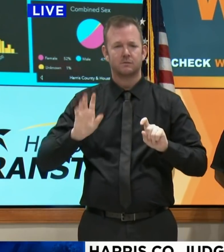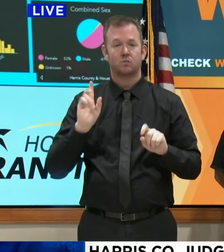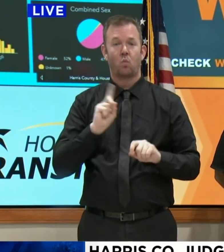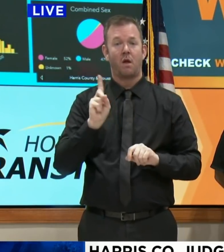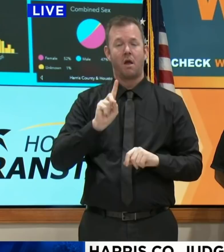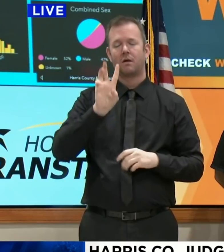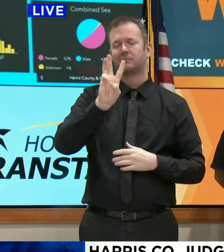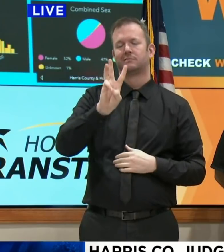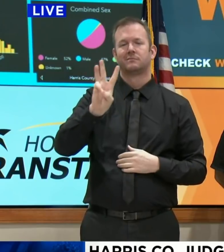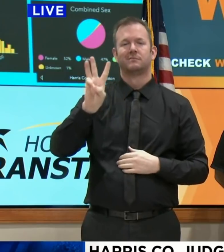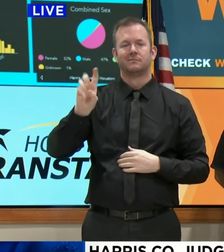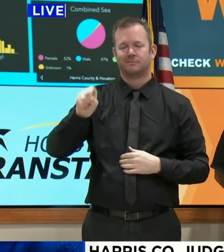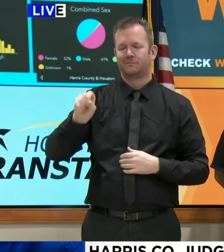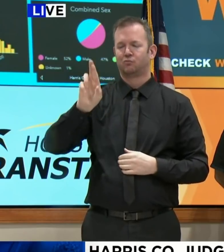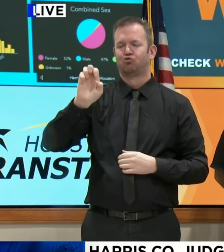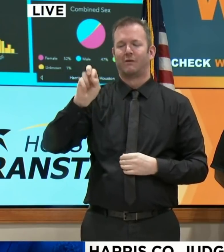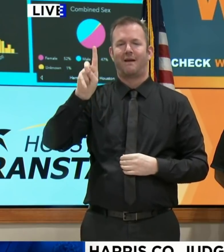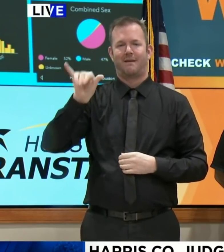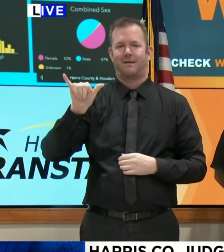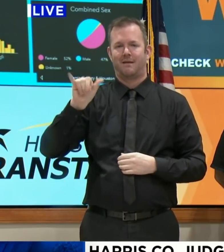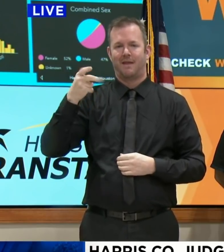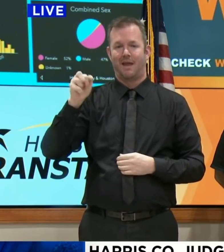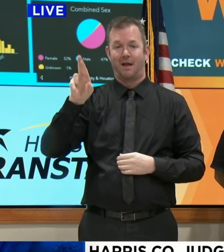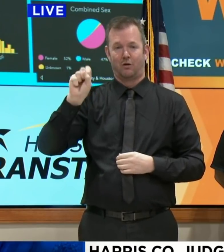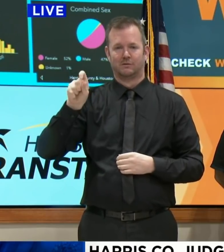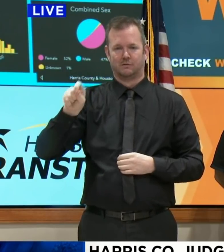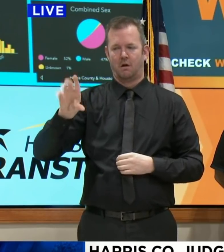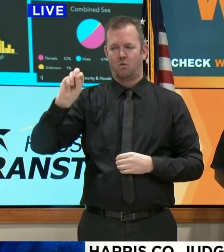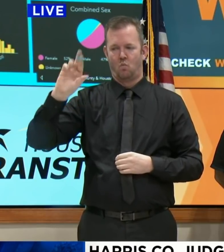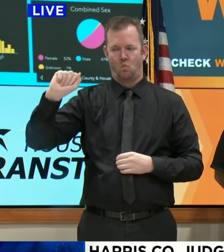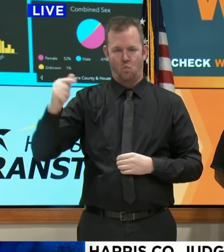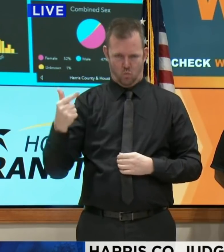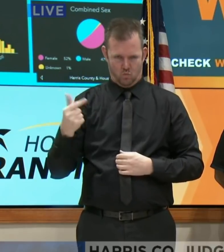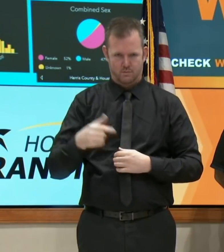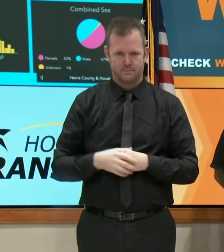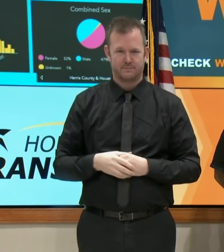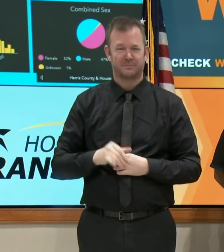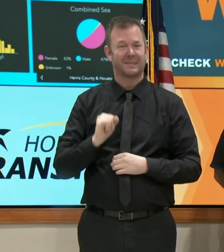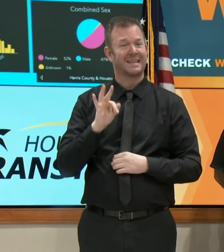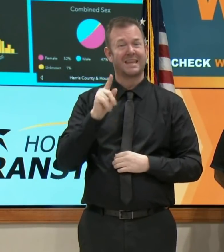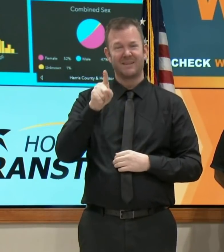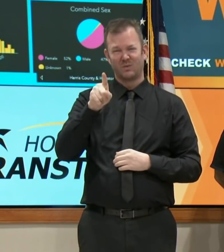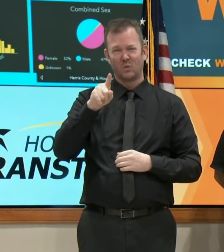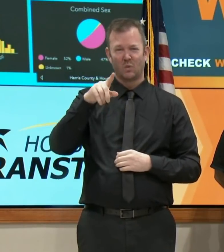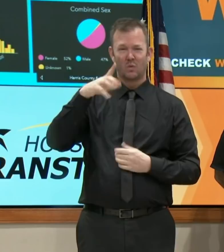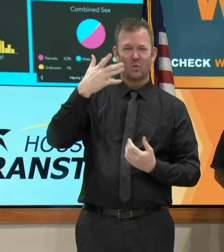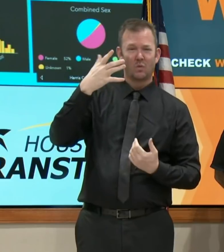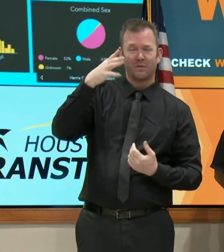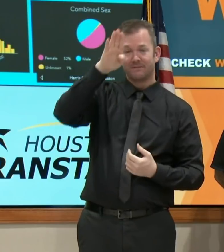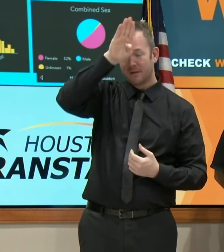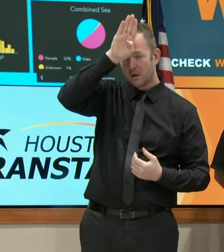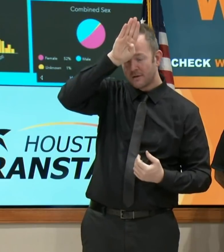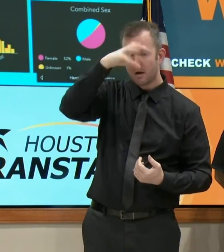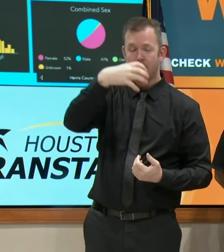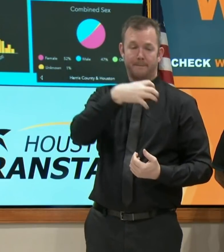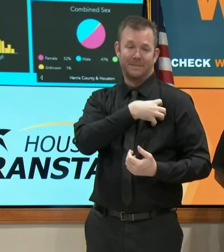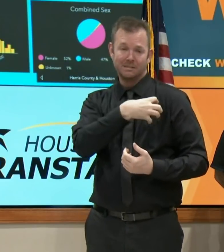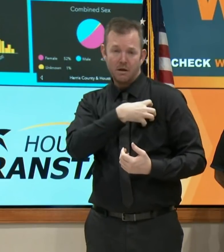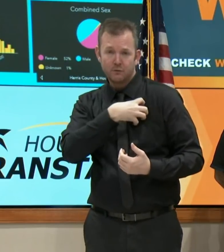somebody who has the virus if you think you may you think you may have it you can get tested have it you can get tested visit ready Harris dot org if visit ready Harris dot org if you are a first responder you are a first responder of any kind you take priority